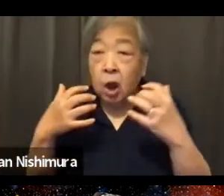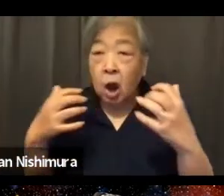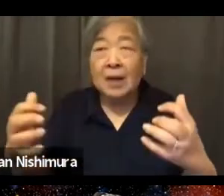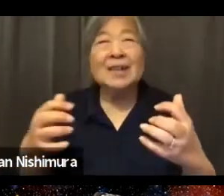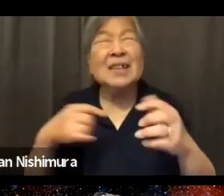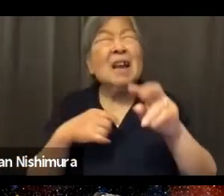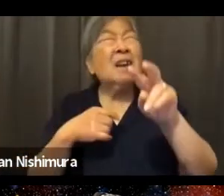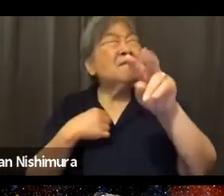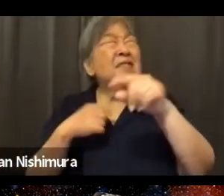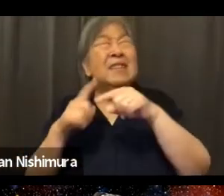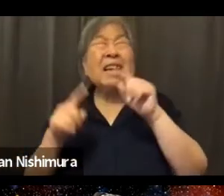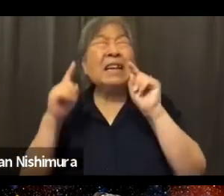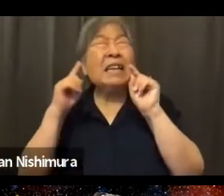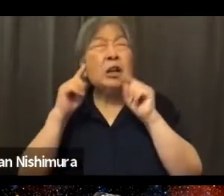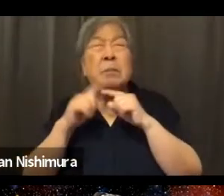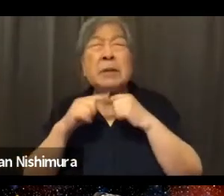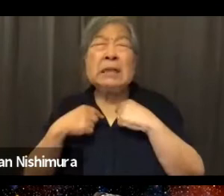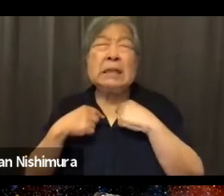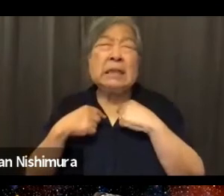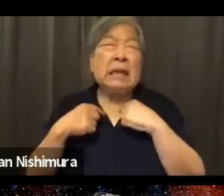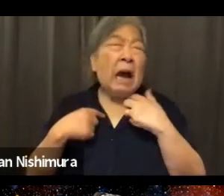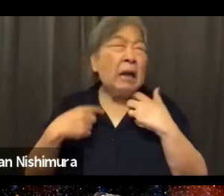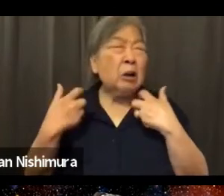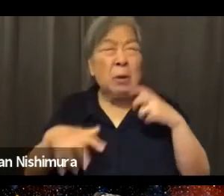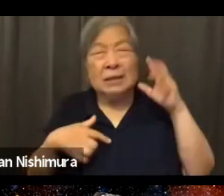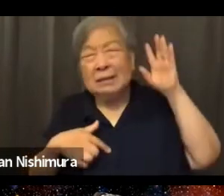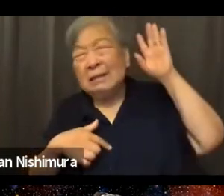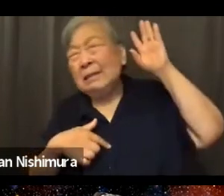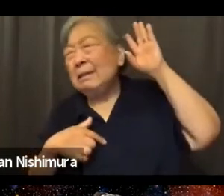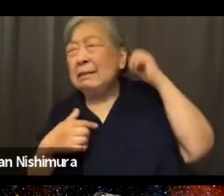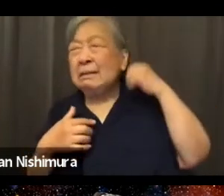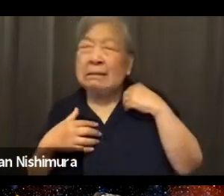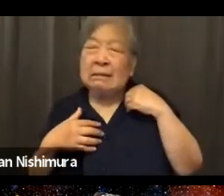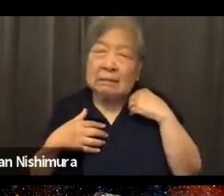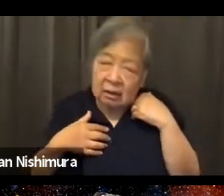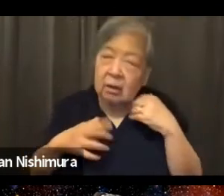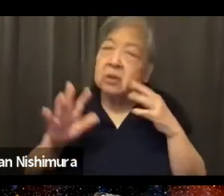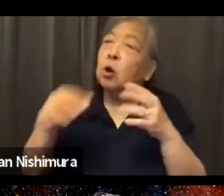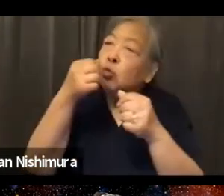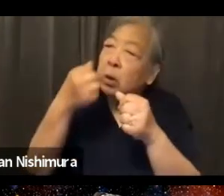but don't feel comfortable saying, oh, I need you to mic up, so remembering, using the microphone